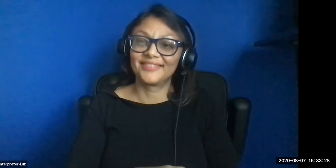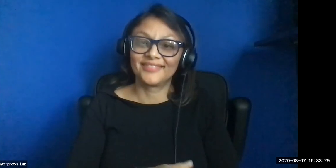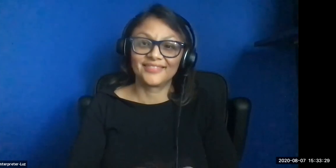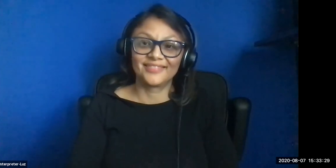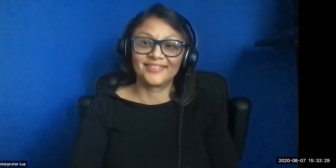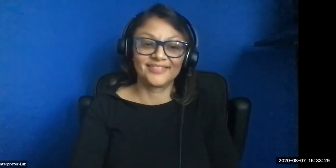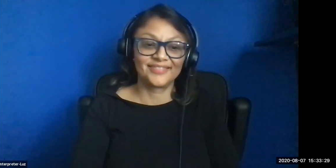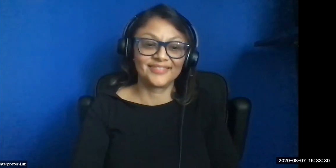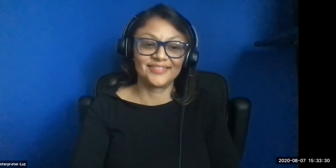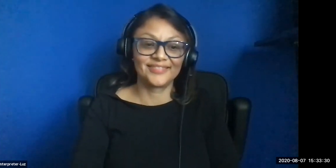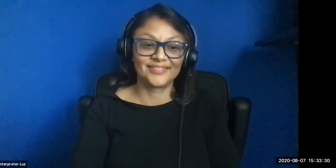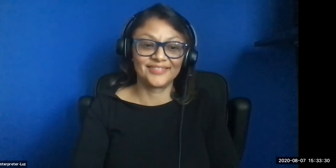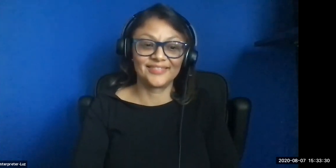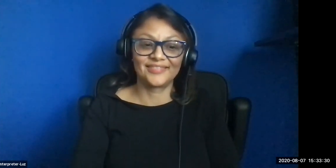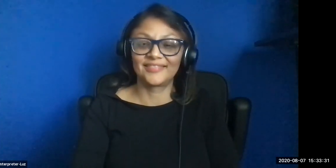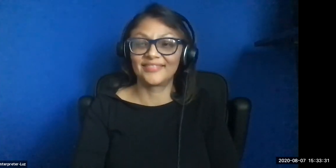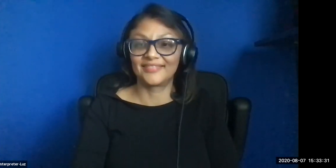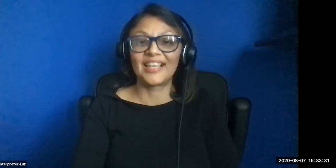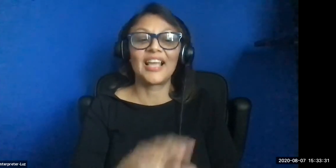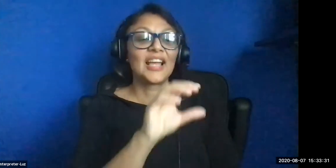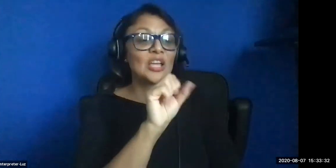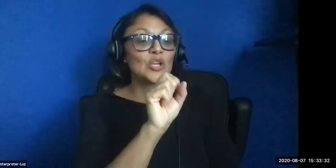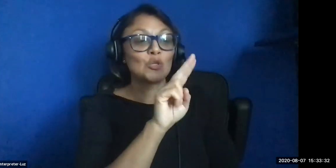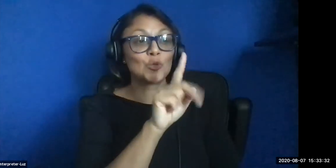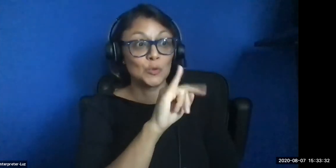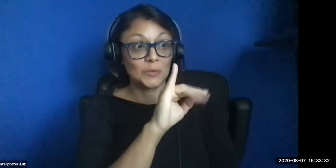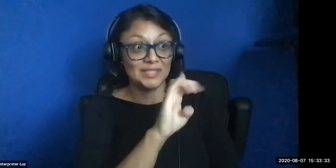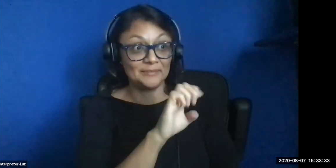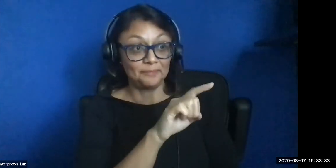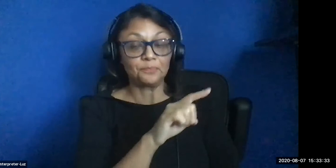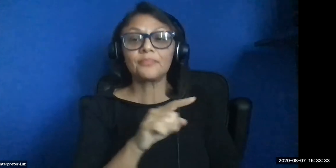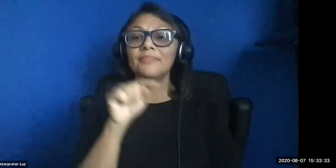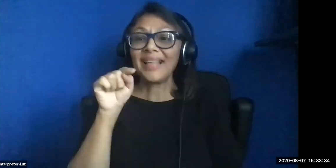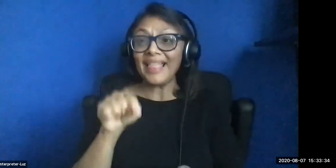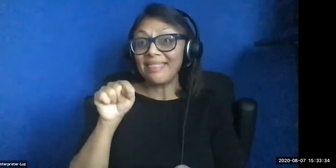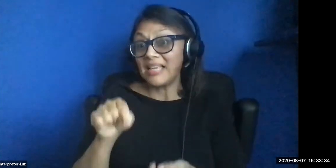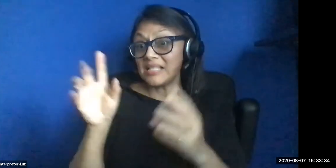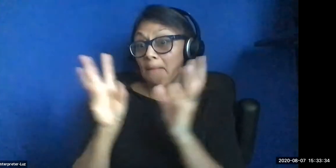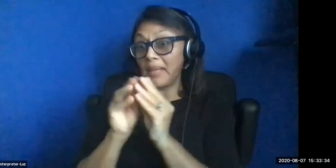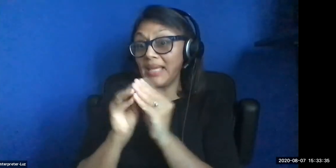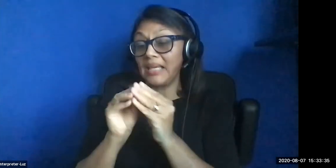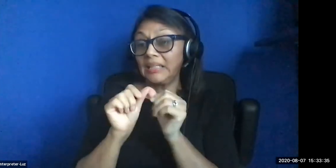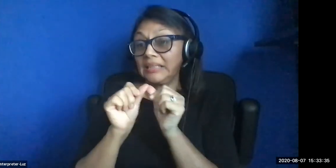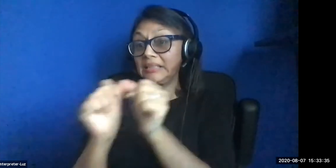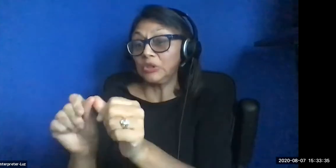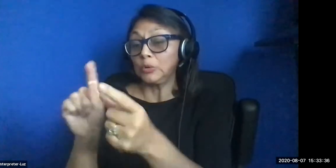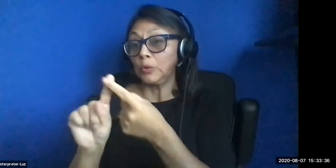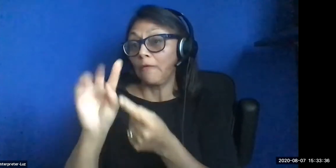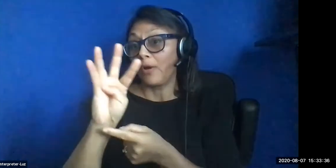Susi Nitzel: Me Susie. Yes. So we actually the session goes to 345 Susi Nitzel: Oh, we're on to 345